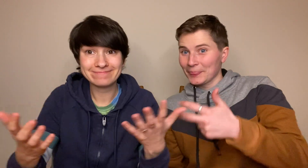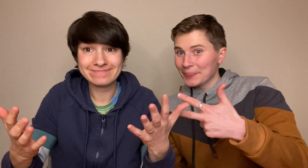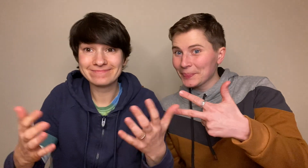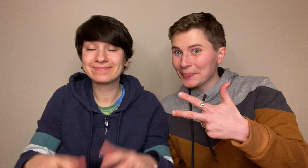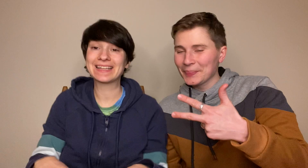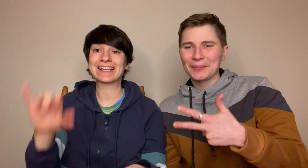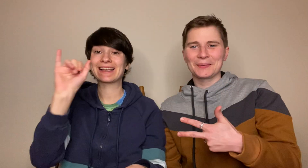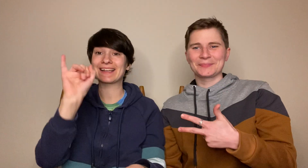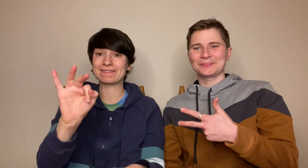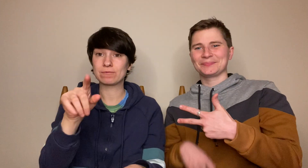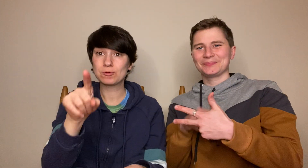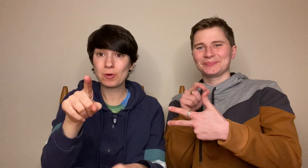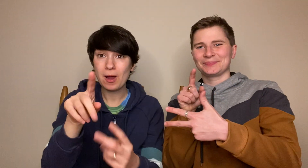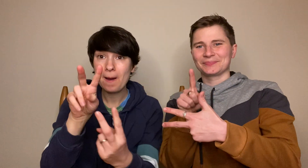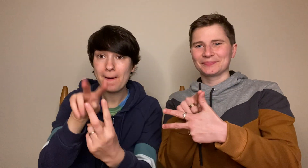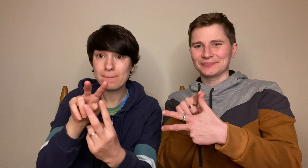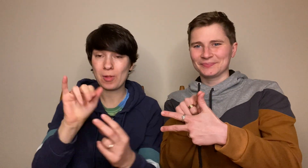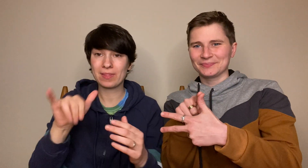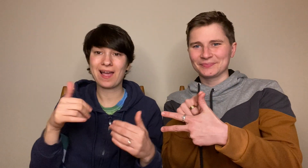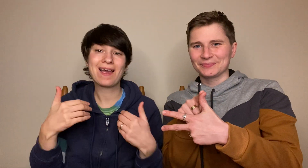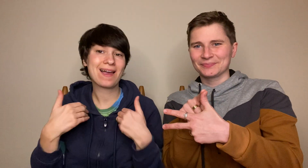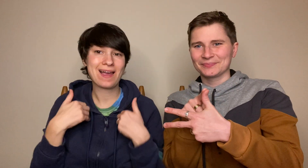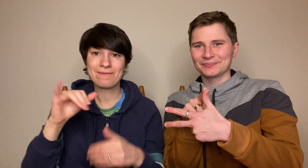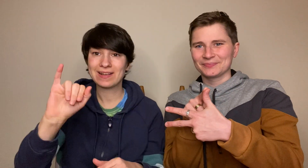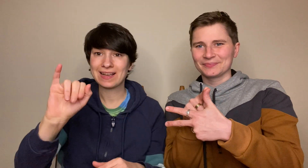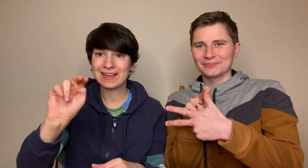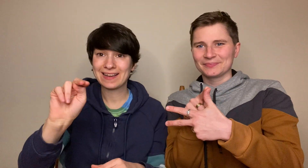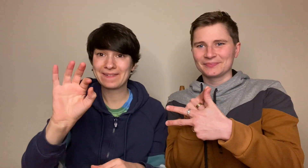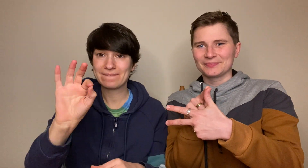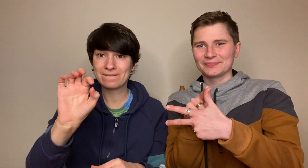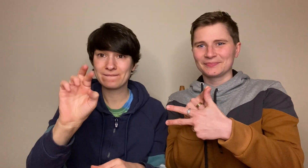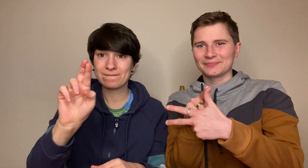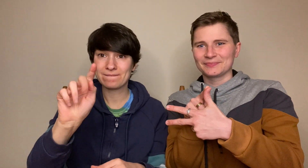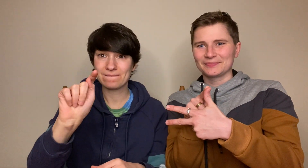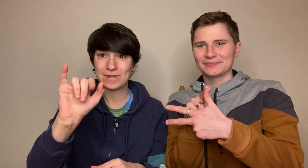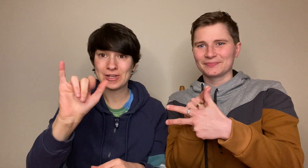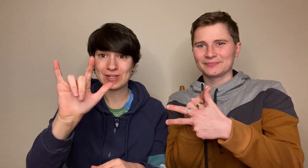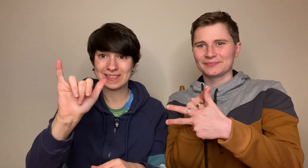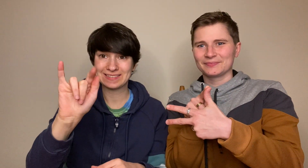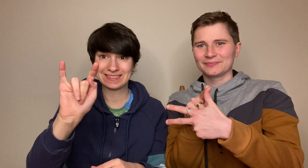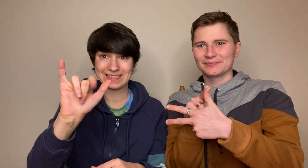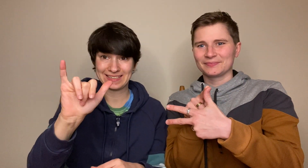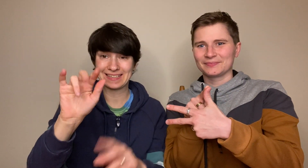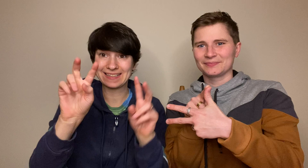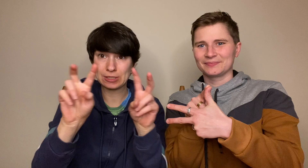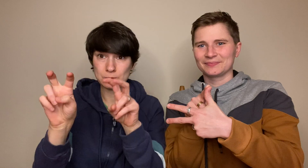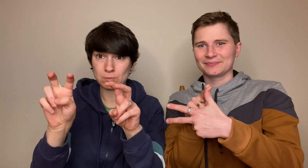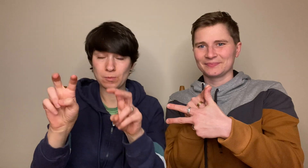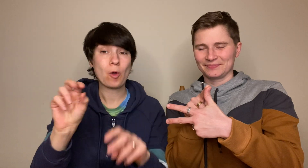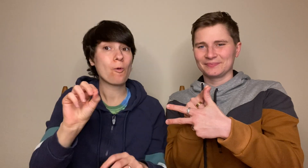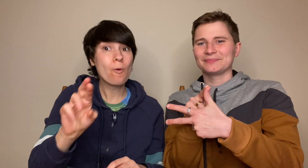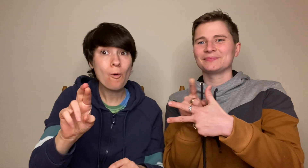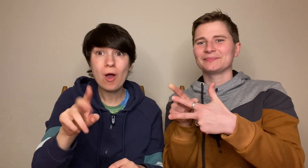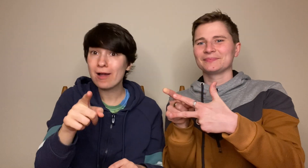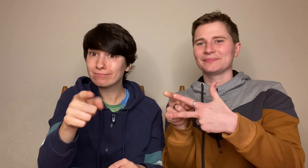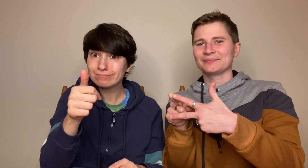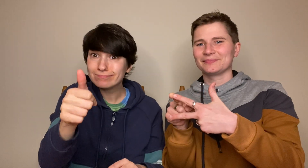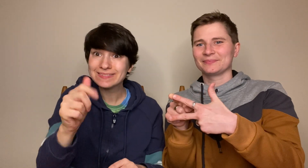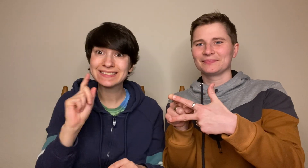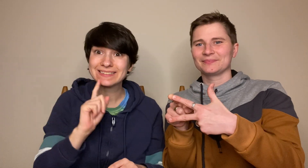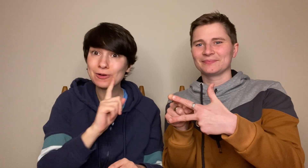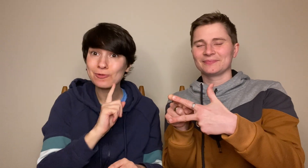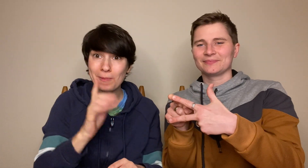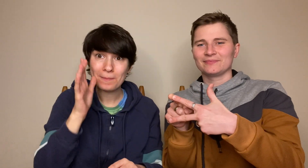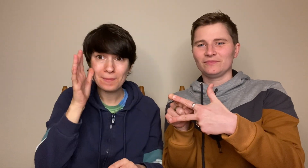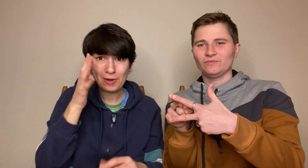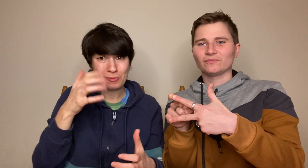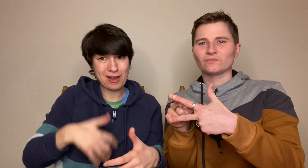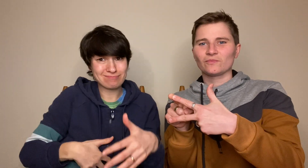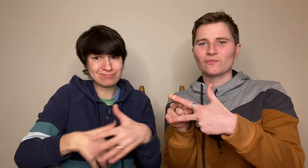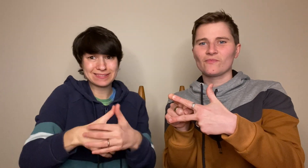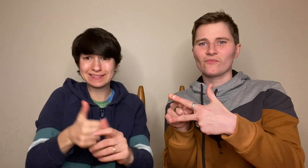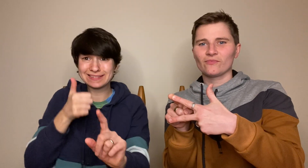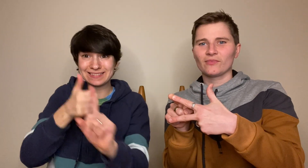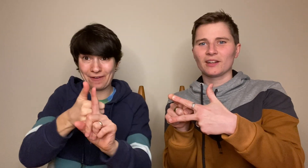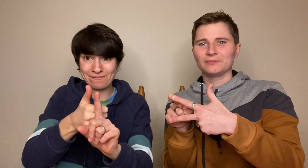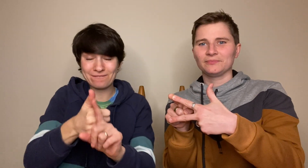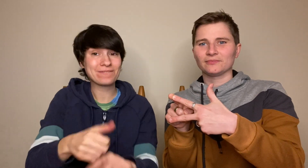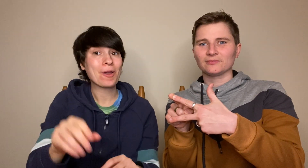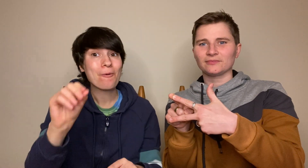So for starters...whether you're a couple with infertility issues, a single parent wishing to conceive on your own,